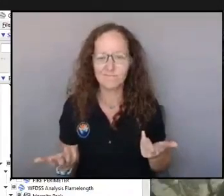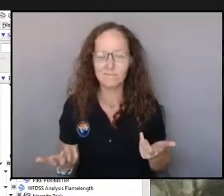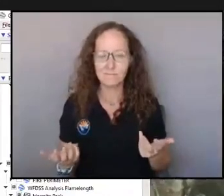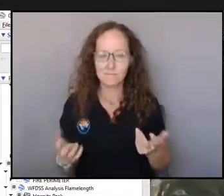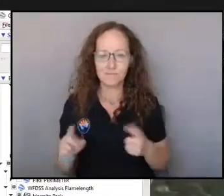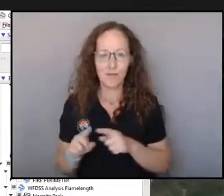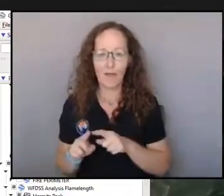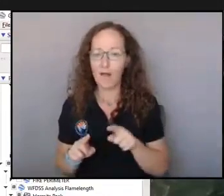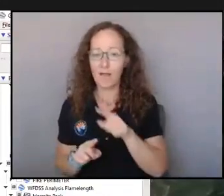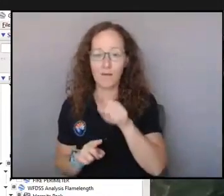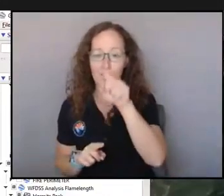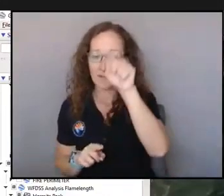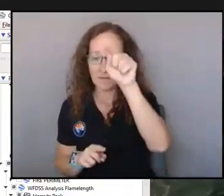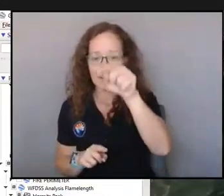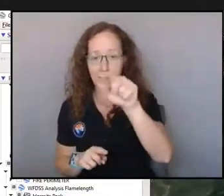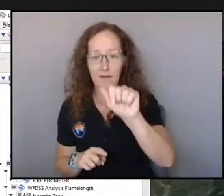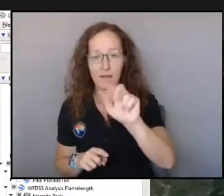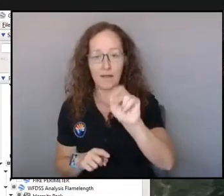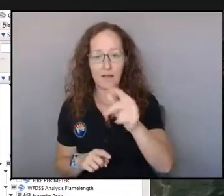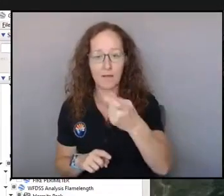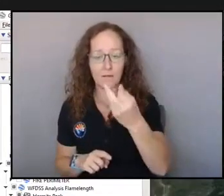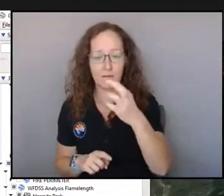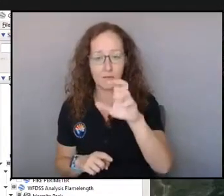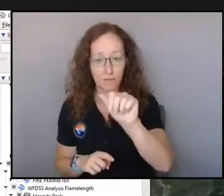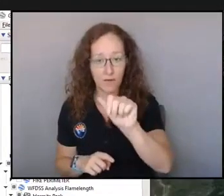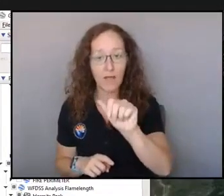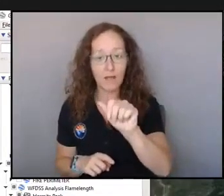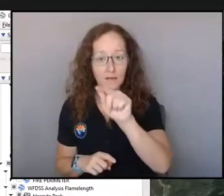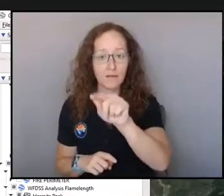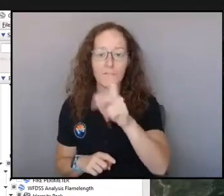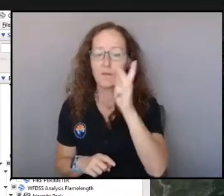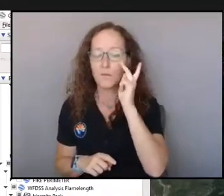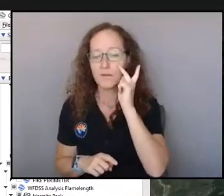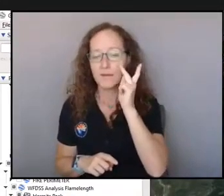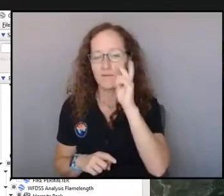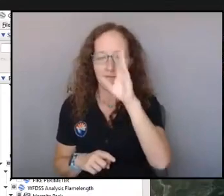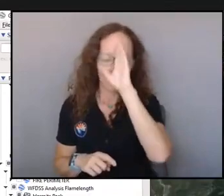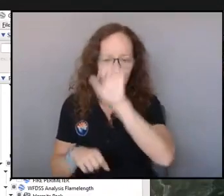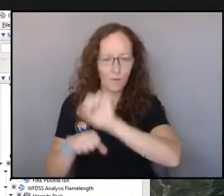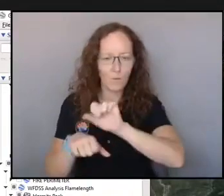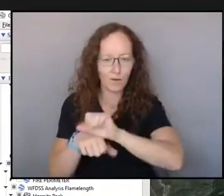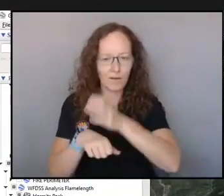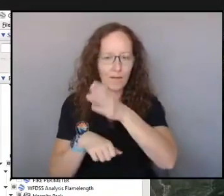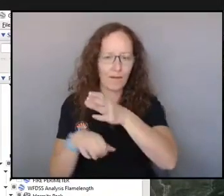IF IT GOT AWAY FROM THEM AND THEY DID NOTHING TO IT, IT WOULD STRUGGLE TO TRY TO GROW IN HERE.